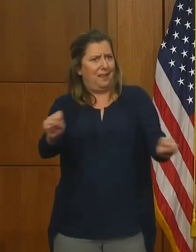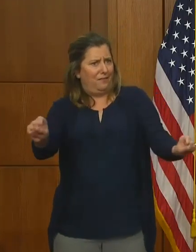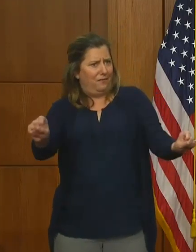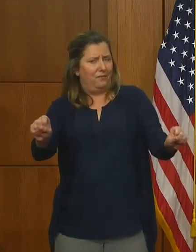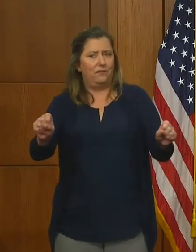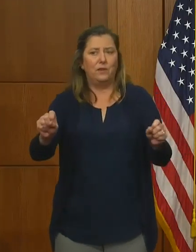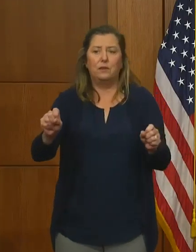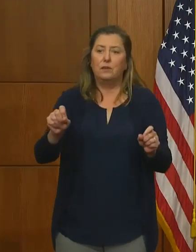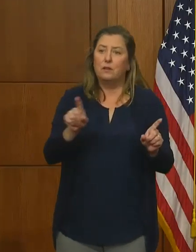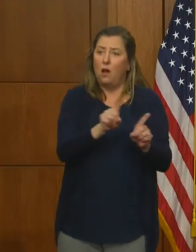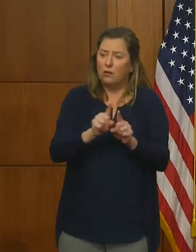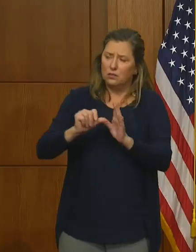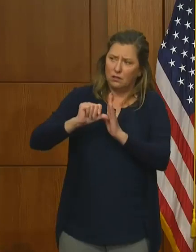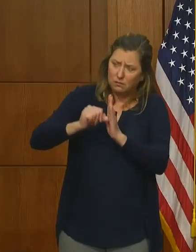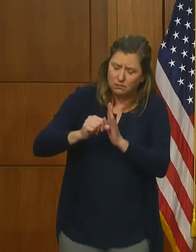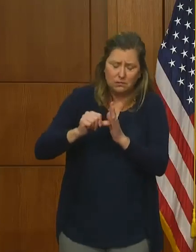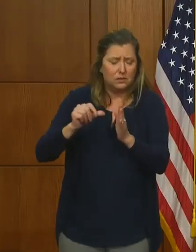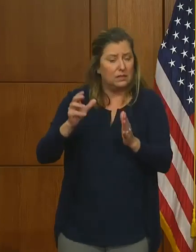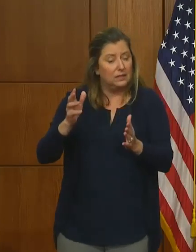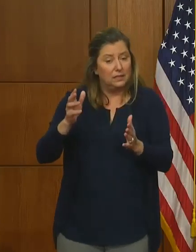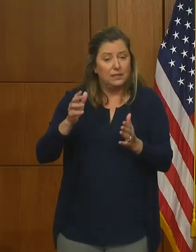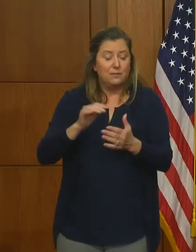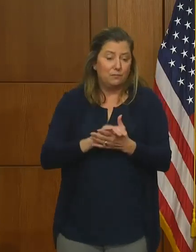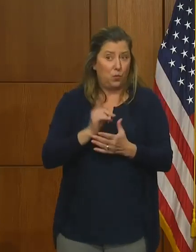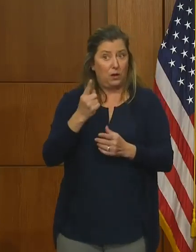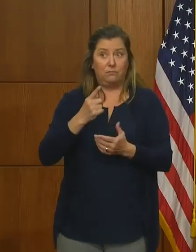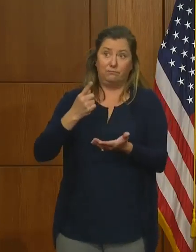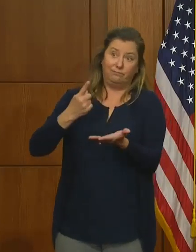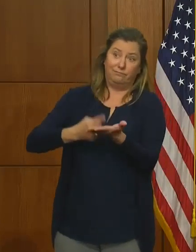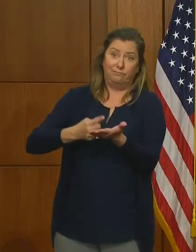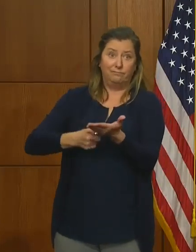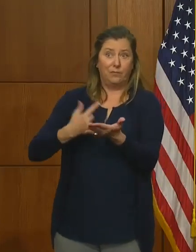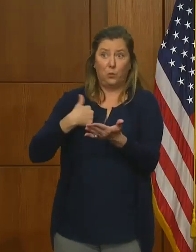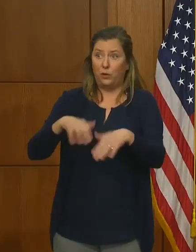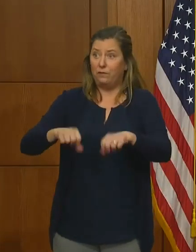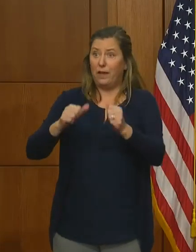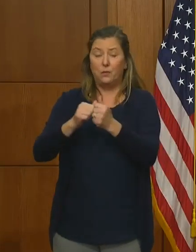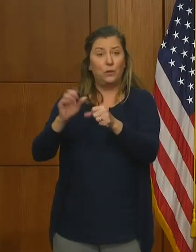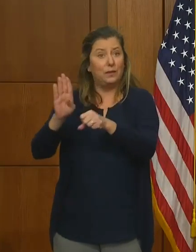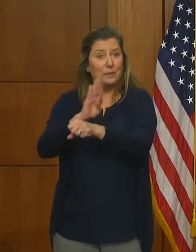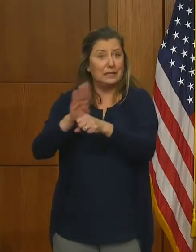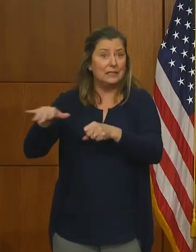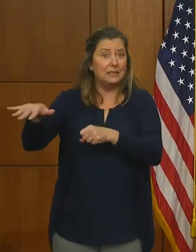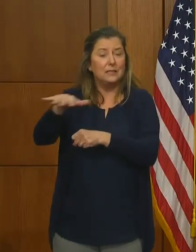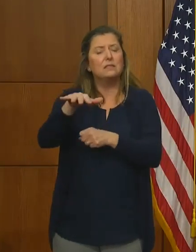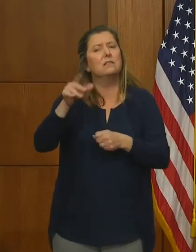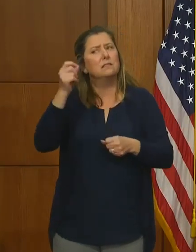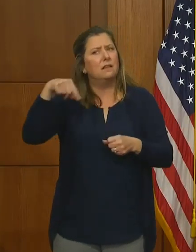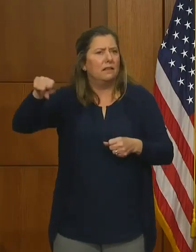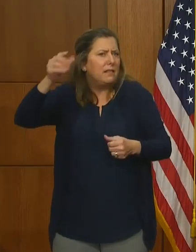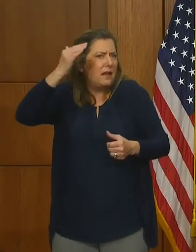DO IT TO KEEP VIRGINIANS SAFE AND- AND ALSO TO MAKE SURE THAT. YOU KNOW ONE OF THE-